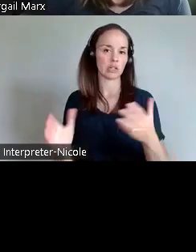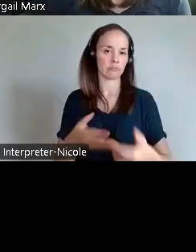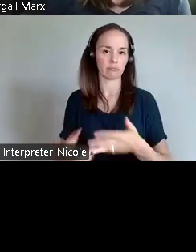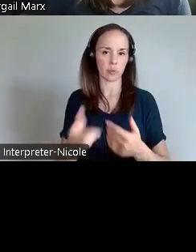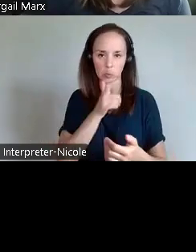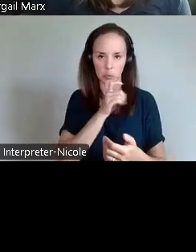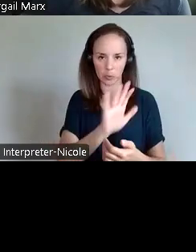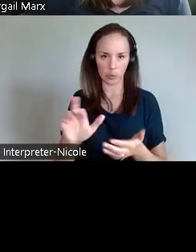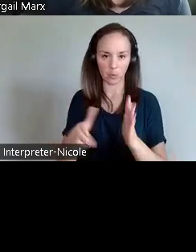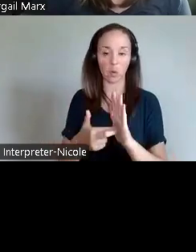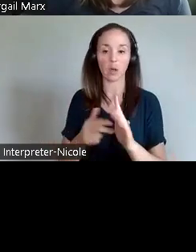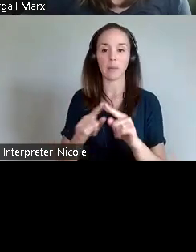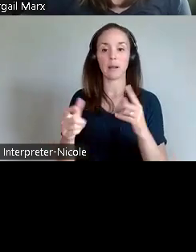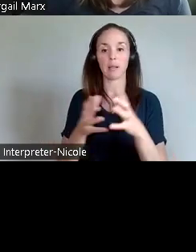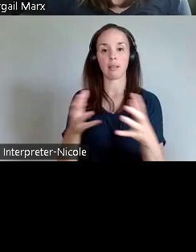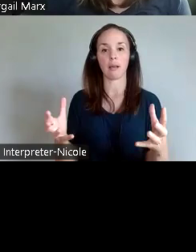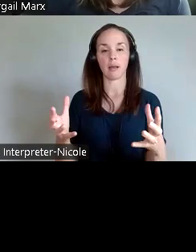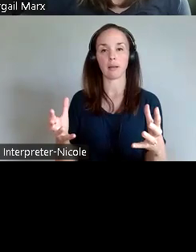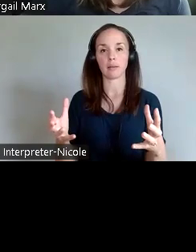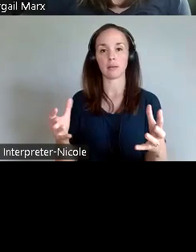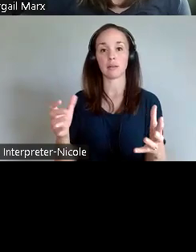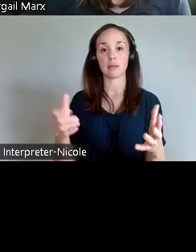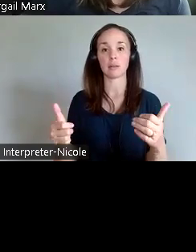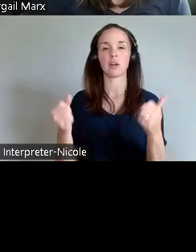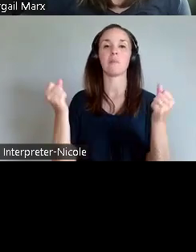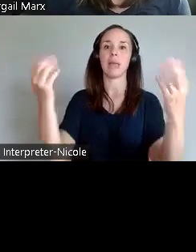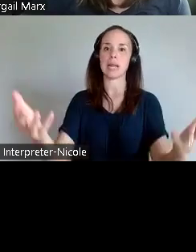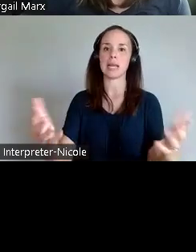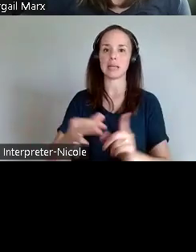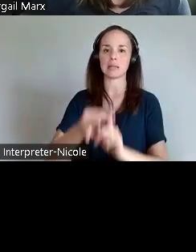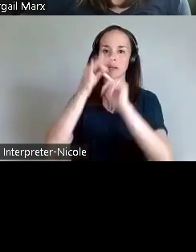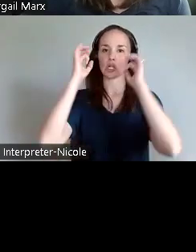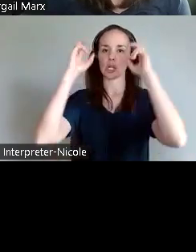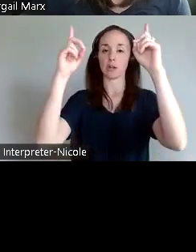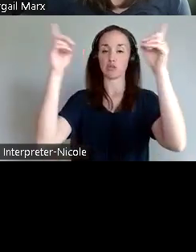a lot of our special ed directors don't necessarily understand that either, so you can